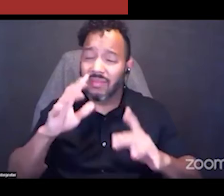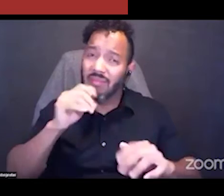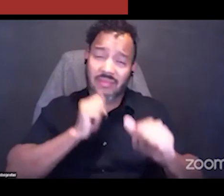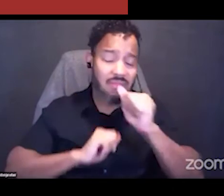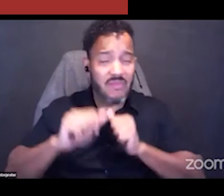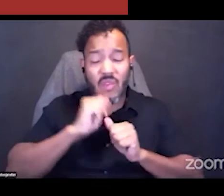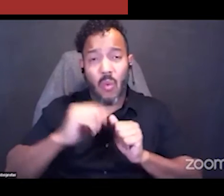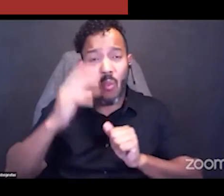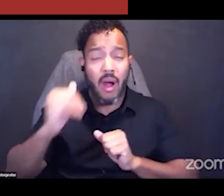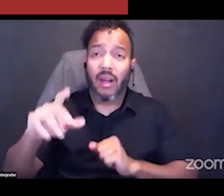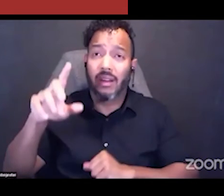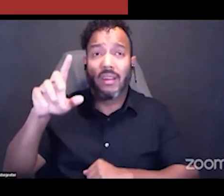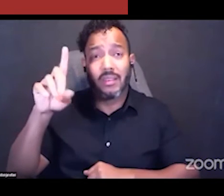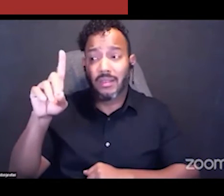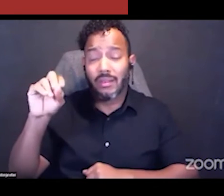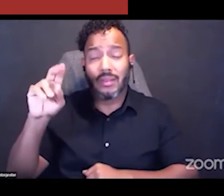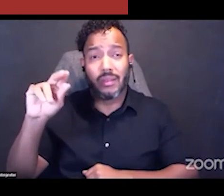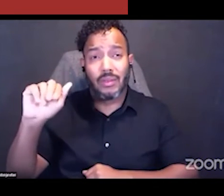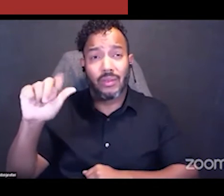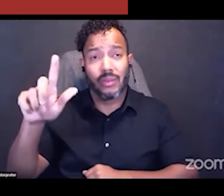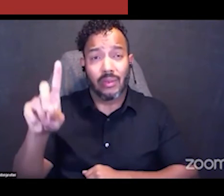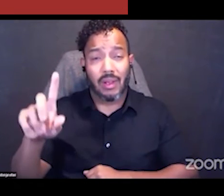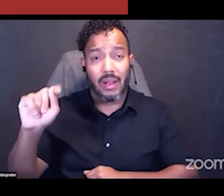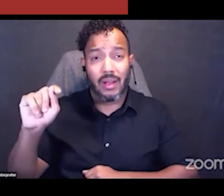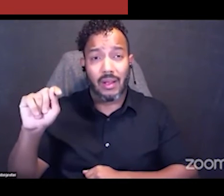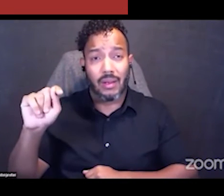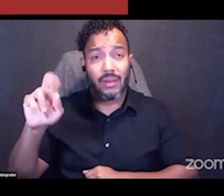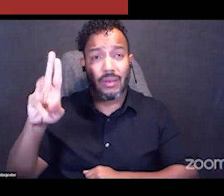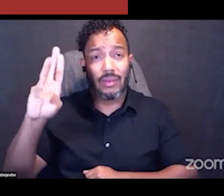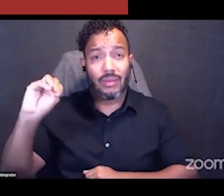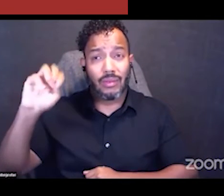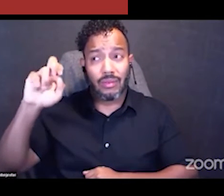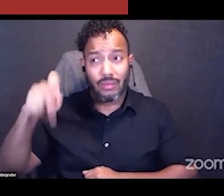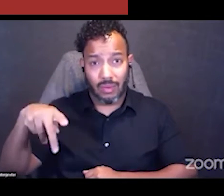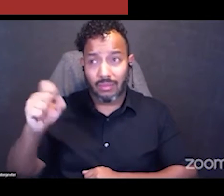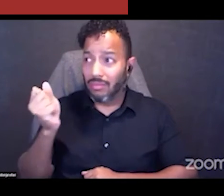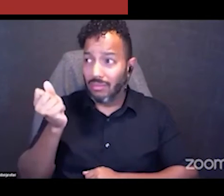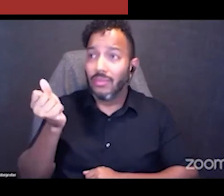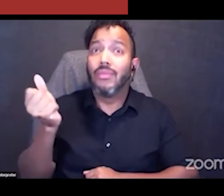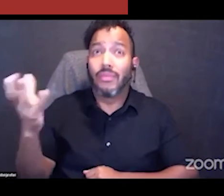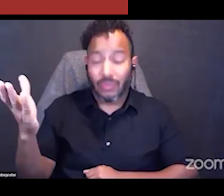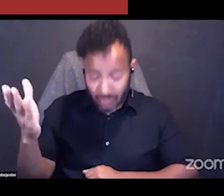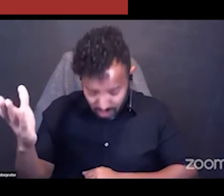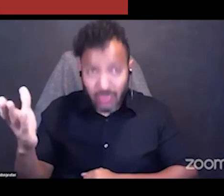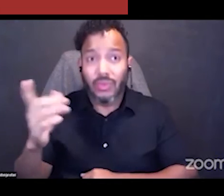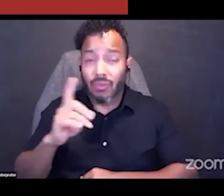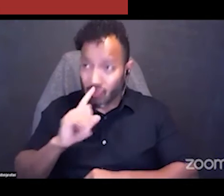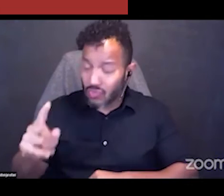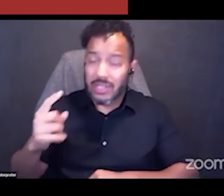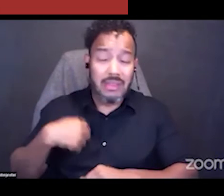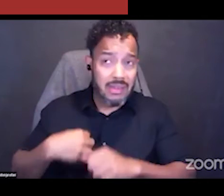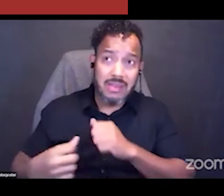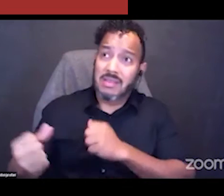and Kamala Harris who will pay attention to the very real needs of our community and all